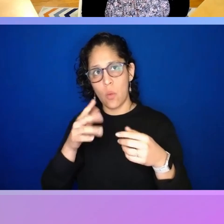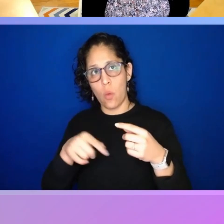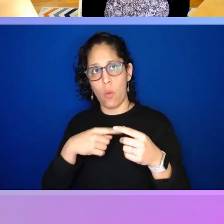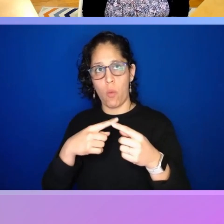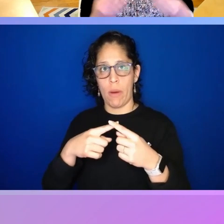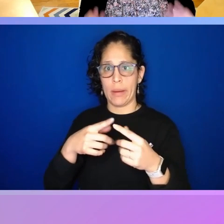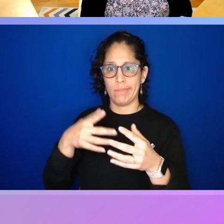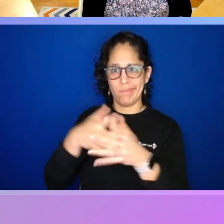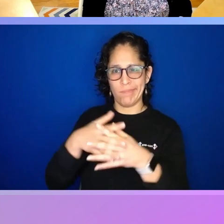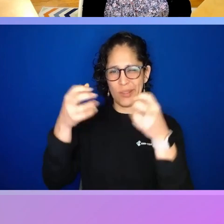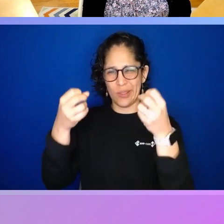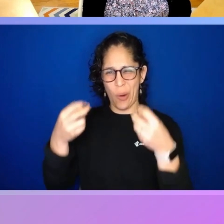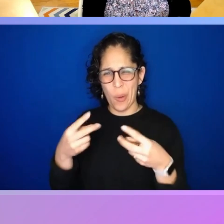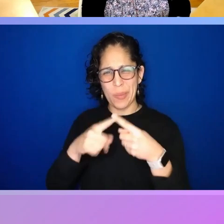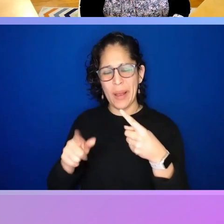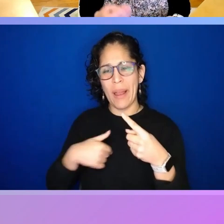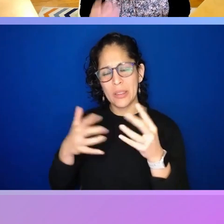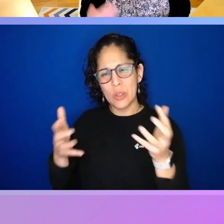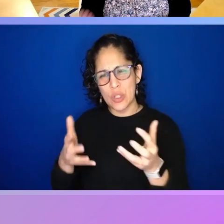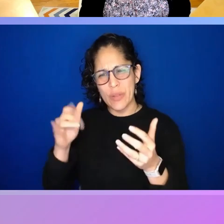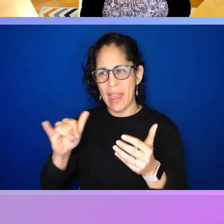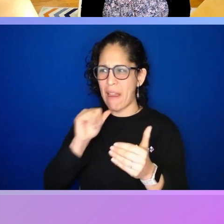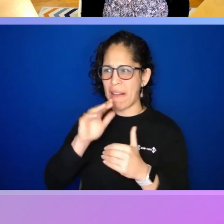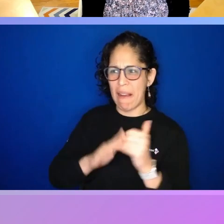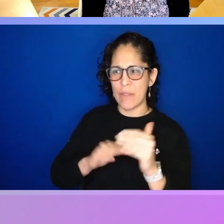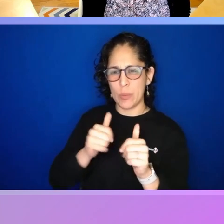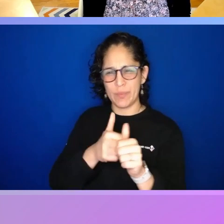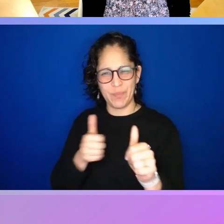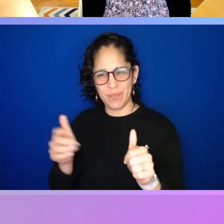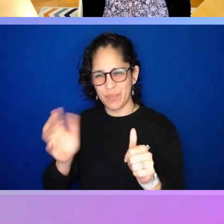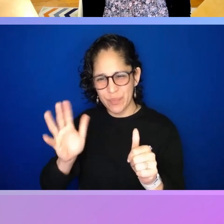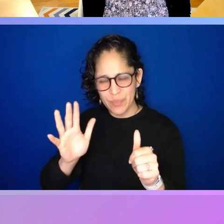simple using text. What is showing here is the combination of all of the design colors, and it's doing